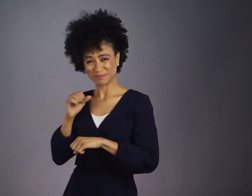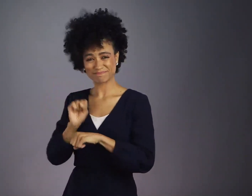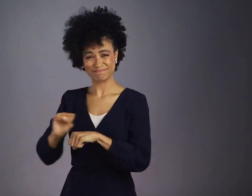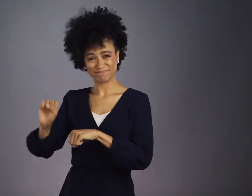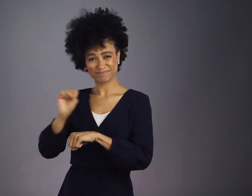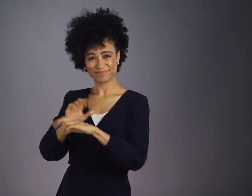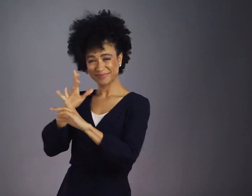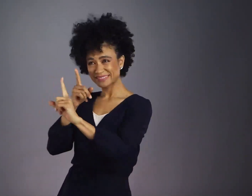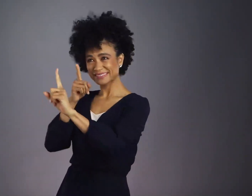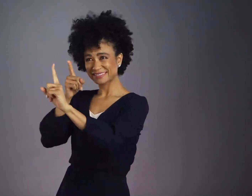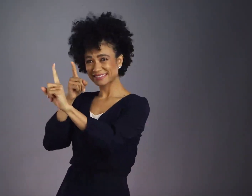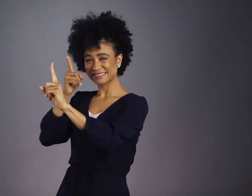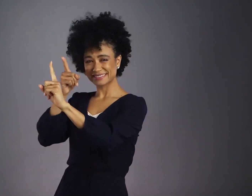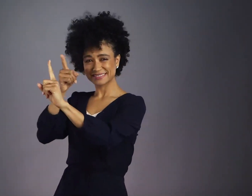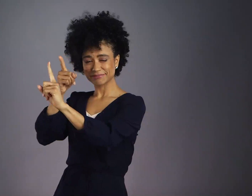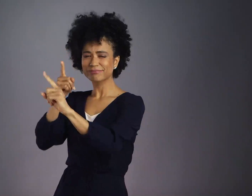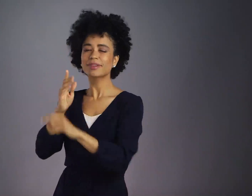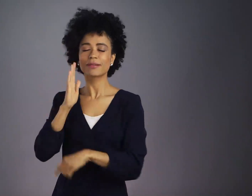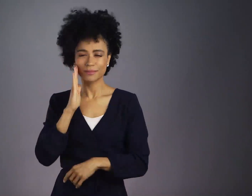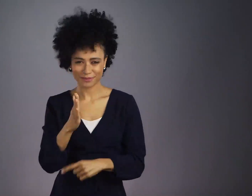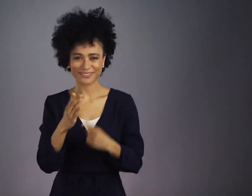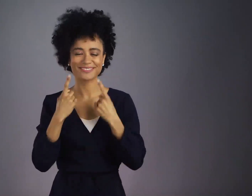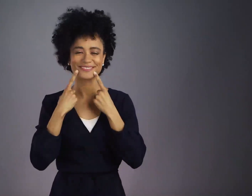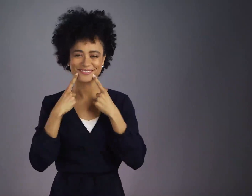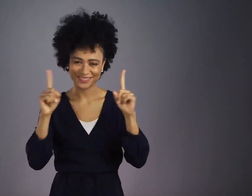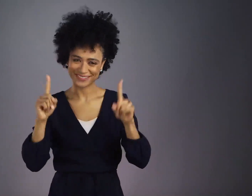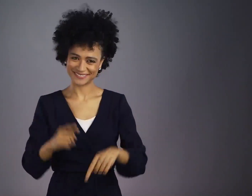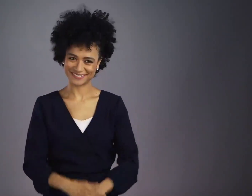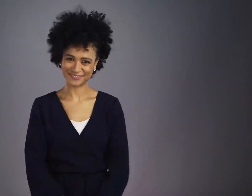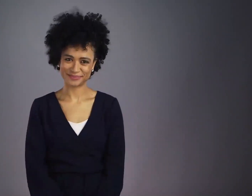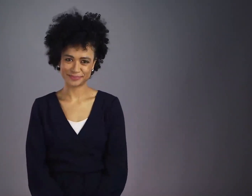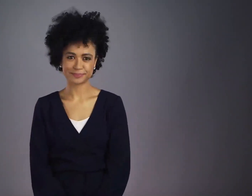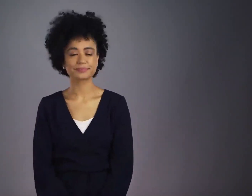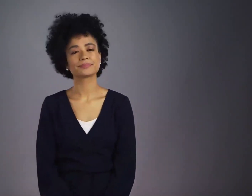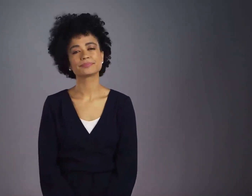They will always materialize if we work for them.